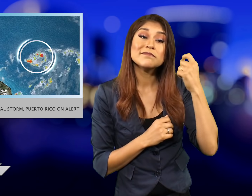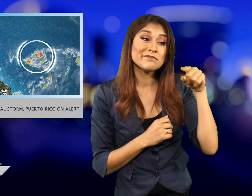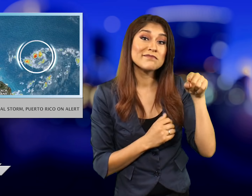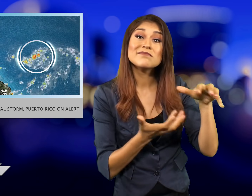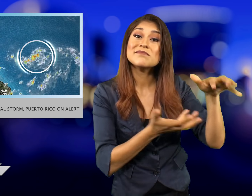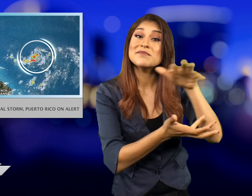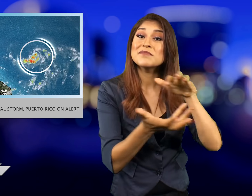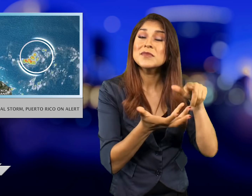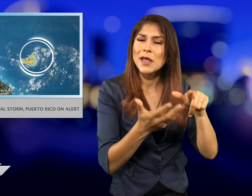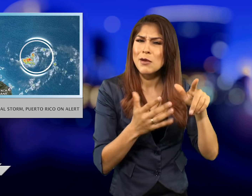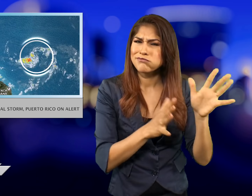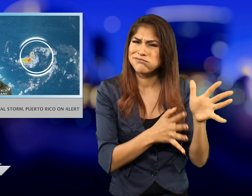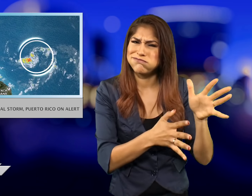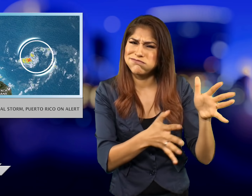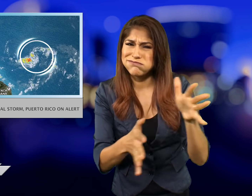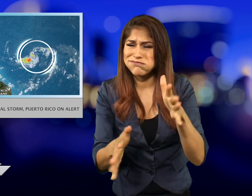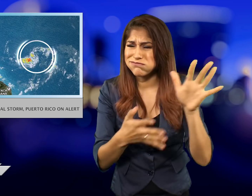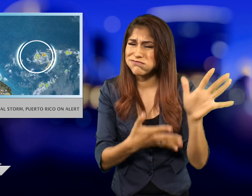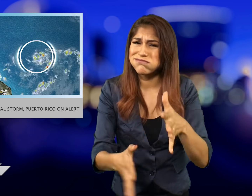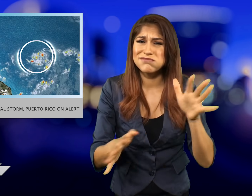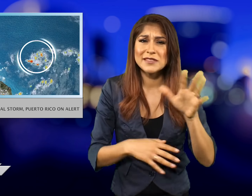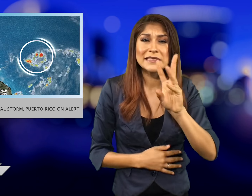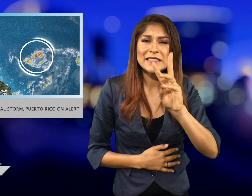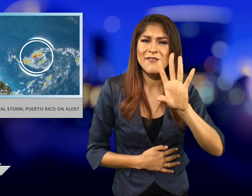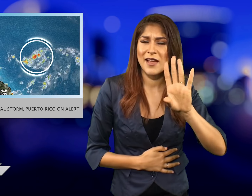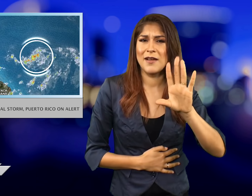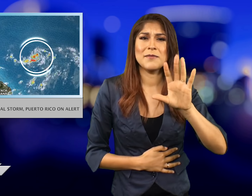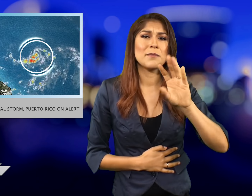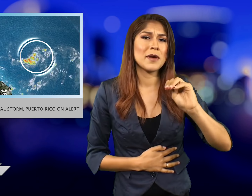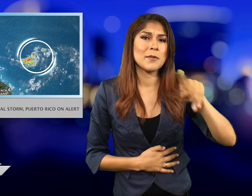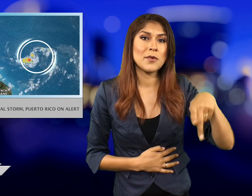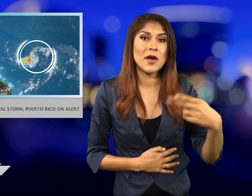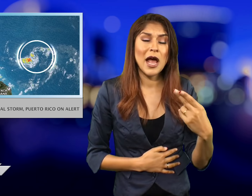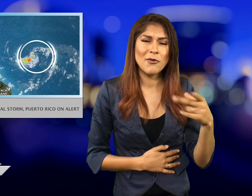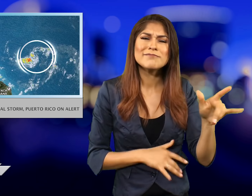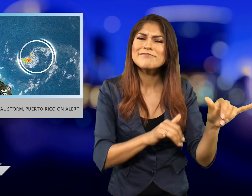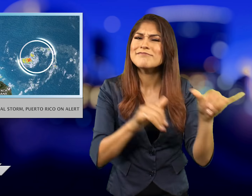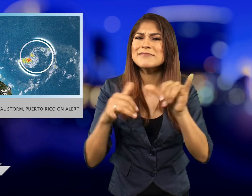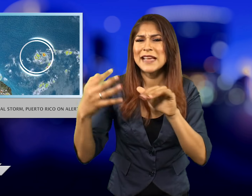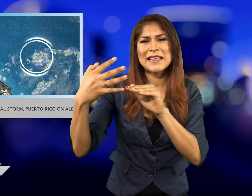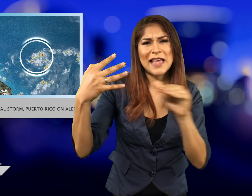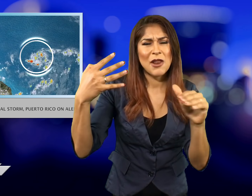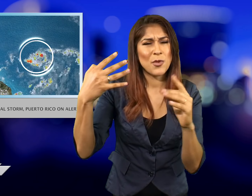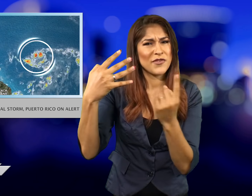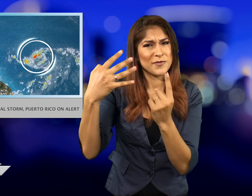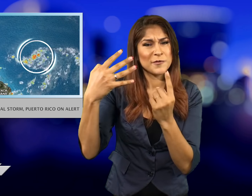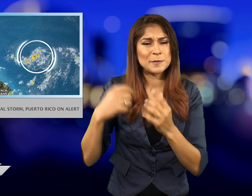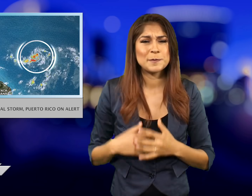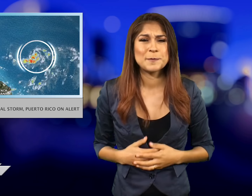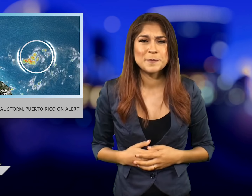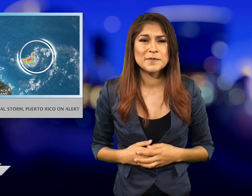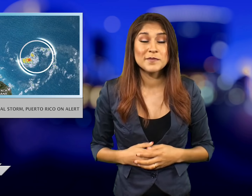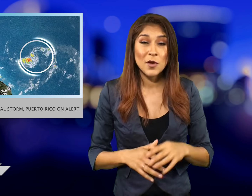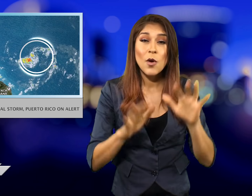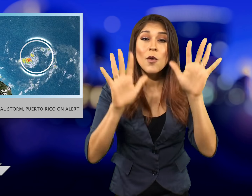It's maximum sustained winds are 65 mph, just shy of Category 1 status.